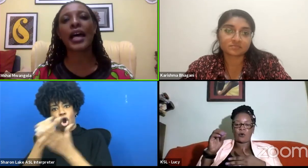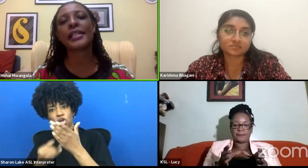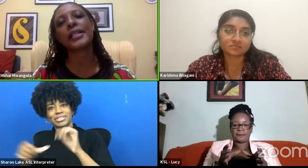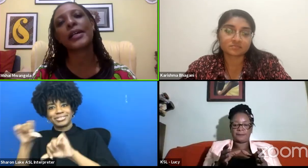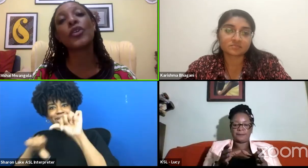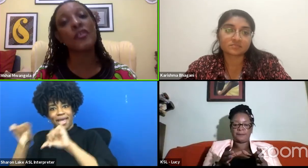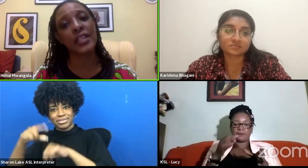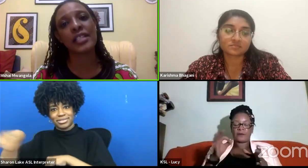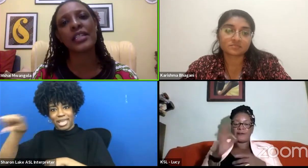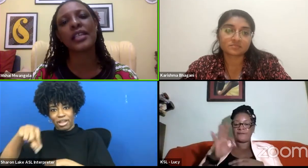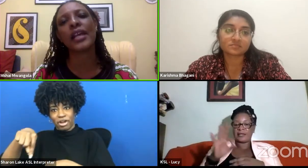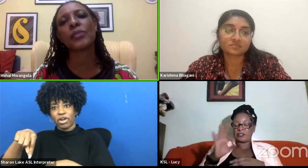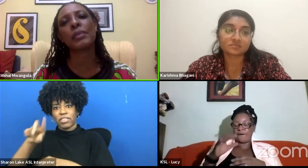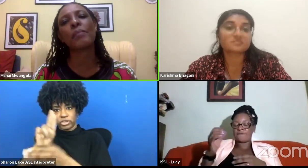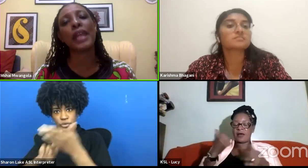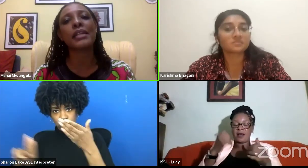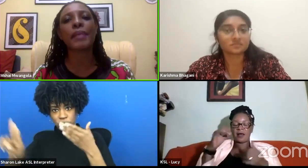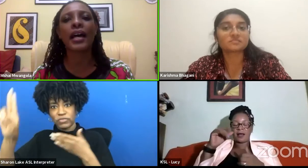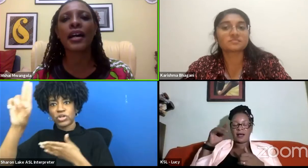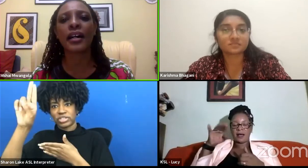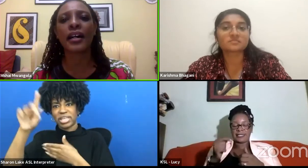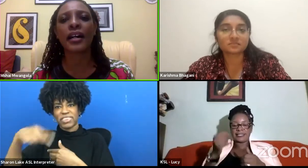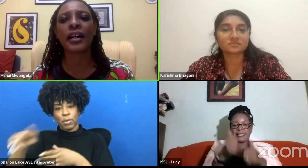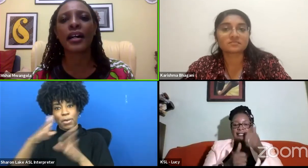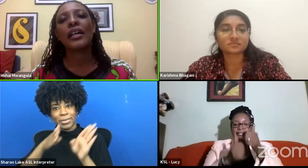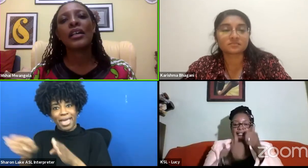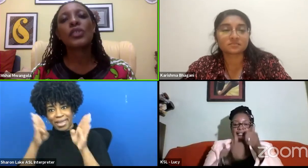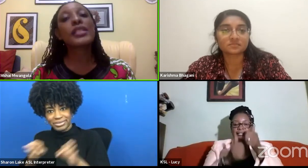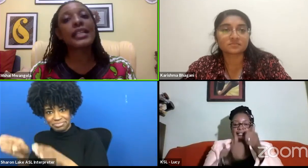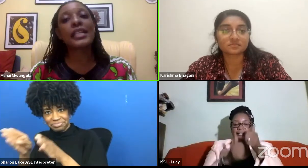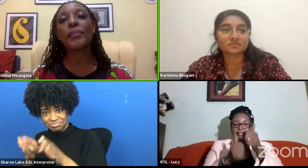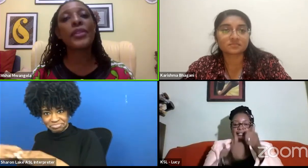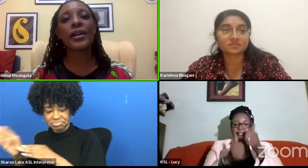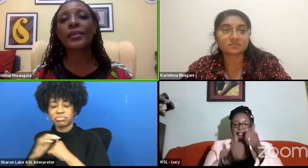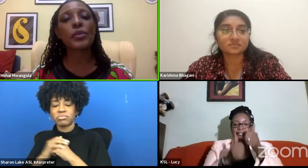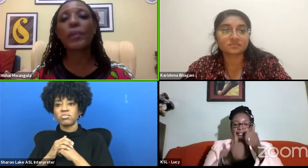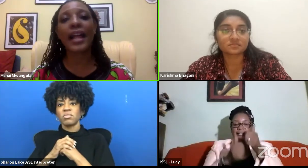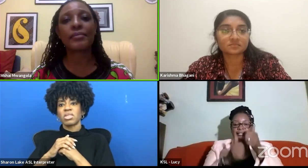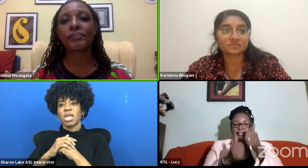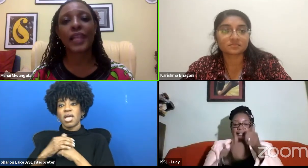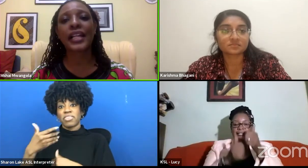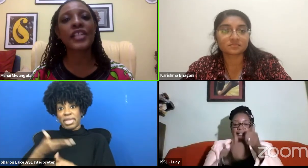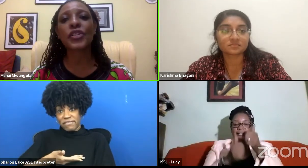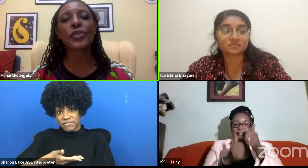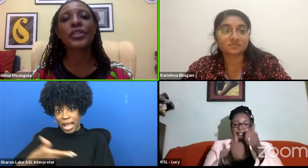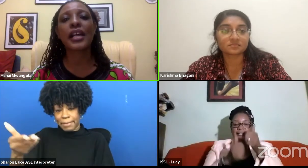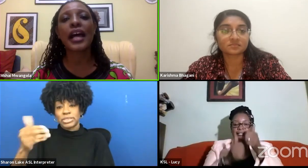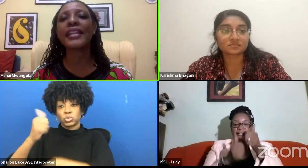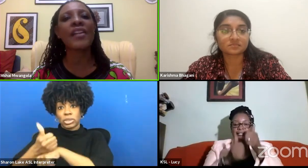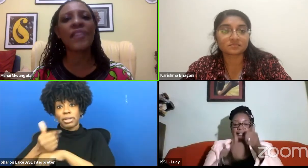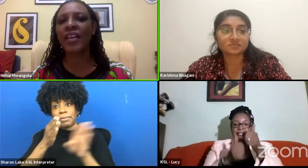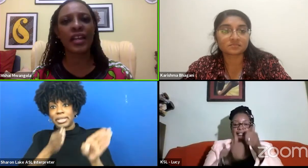at a university that was being planned by Aga Khan to set up the, to plan and I just thought never ever